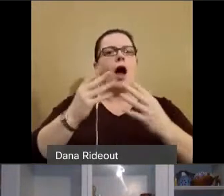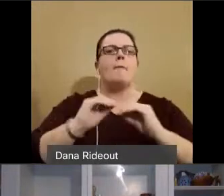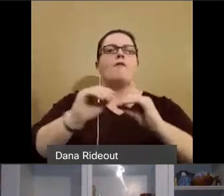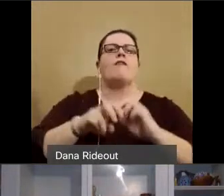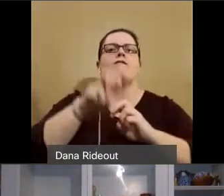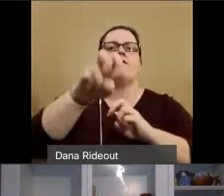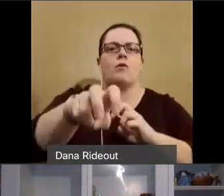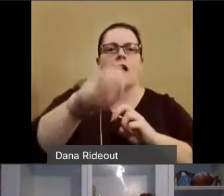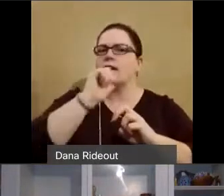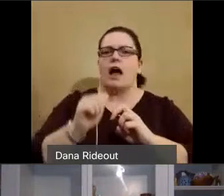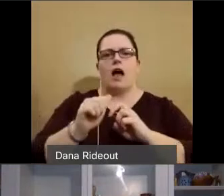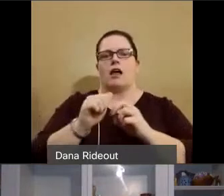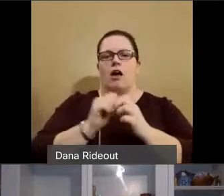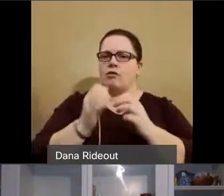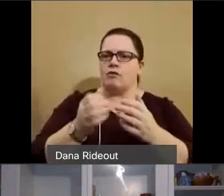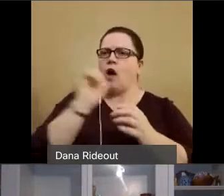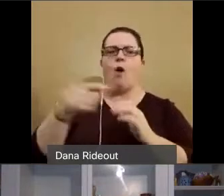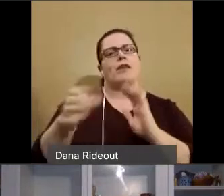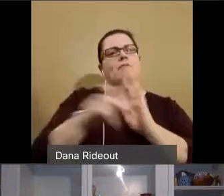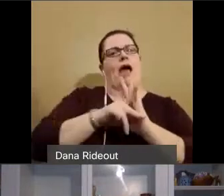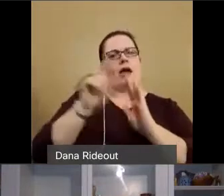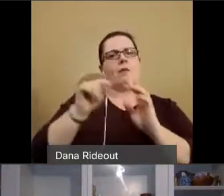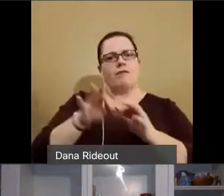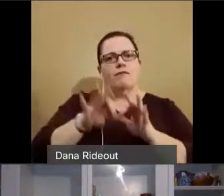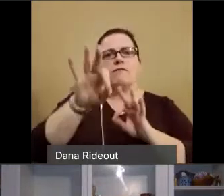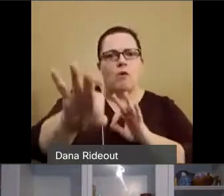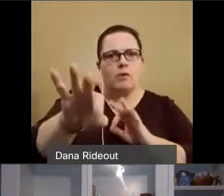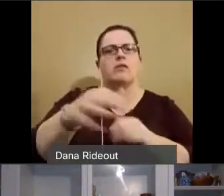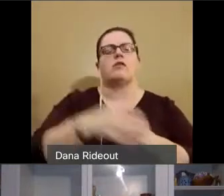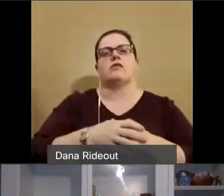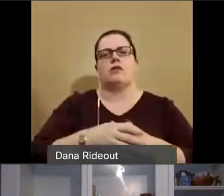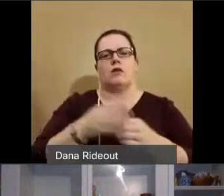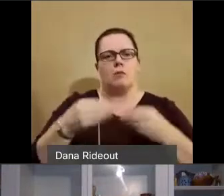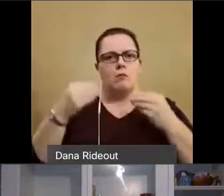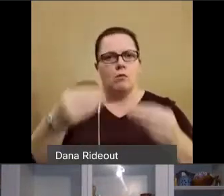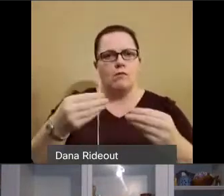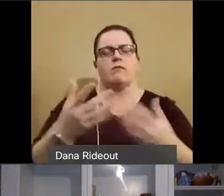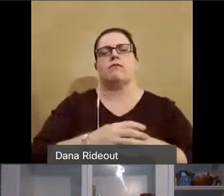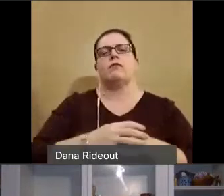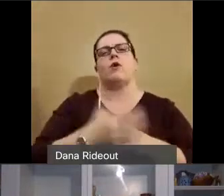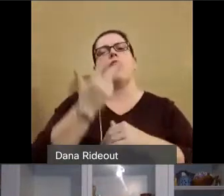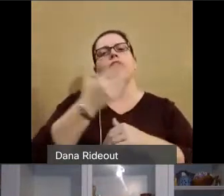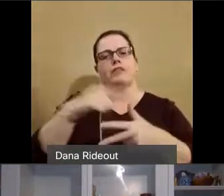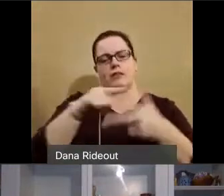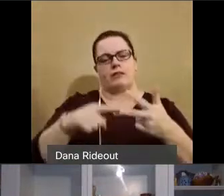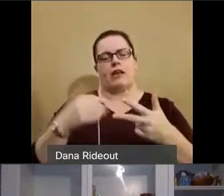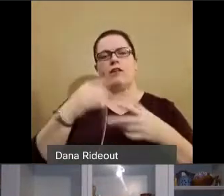So, as far as the 3, the 3 problems I have before moving on to the next part.